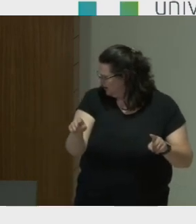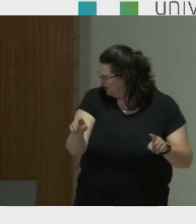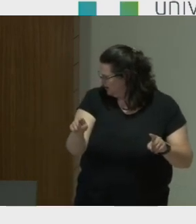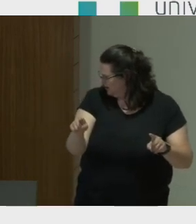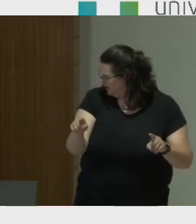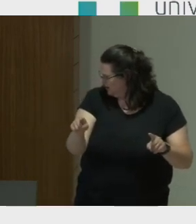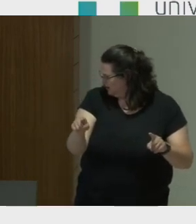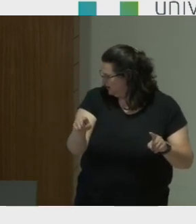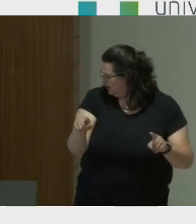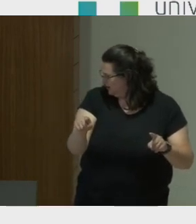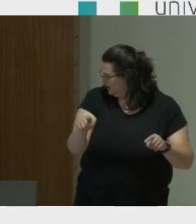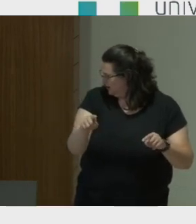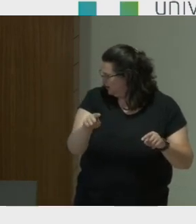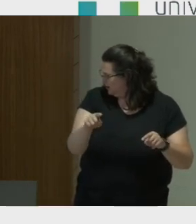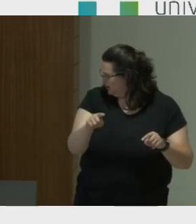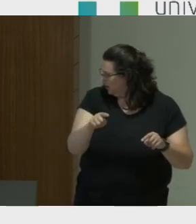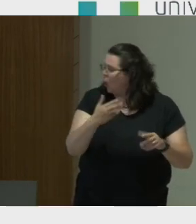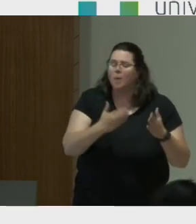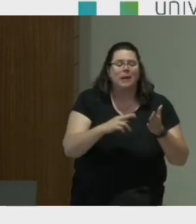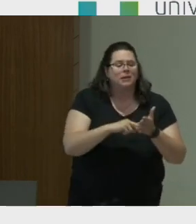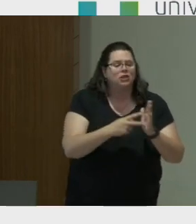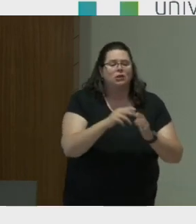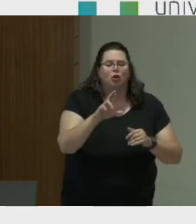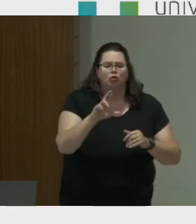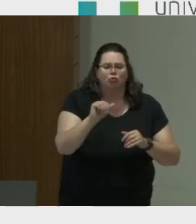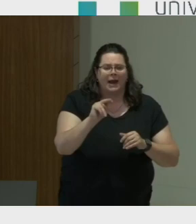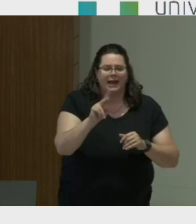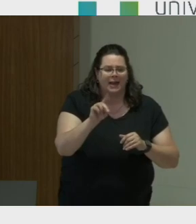So we do not need only good intentions.